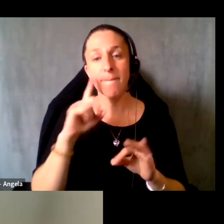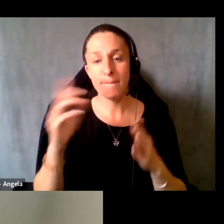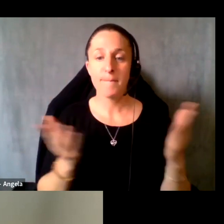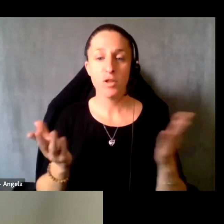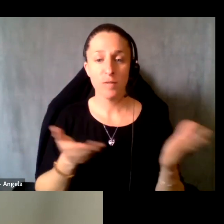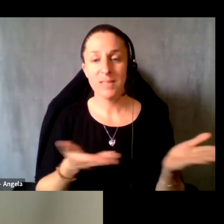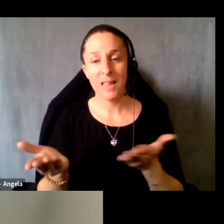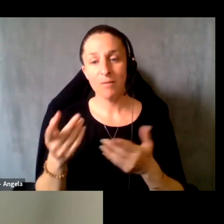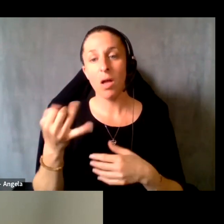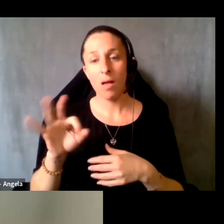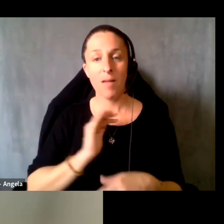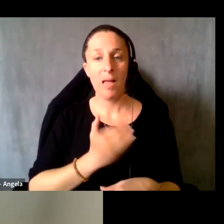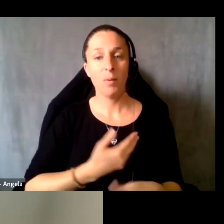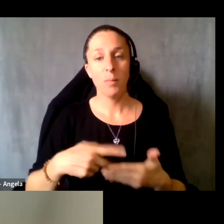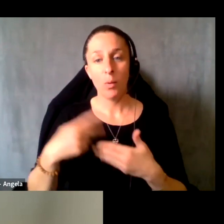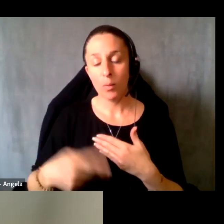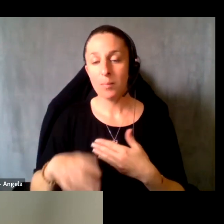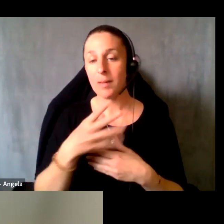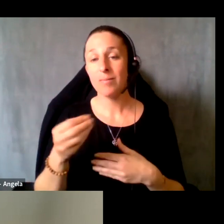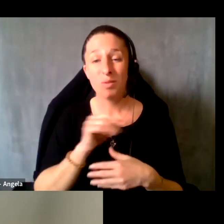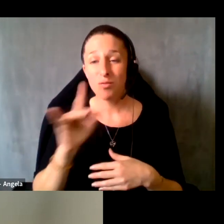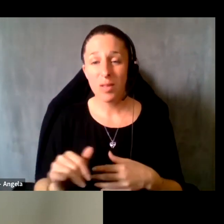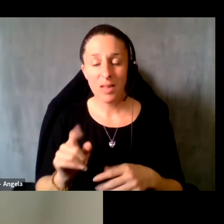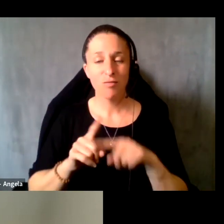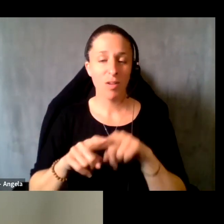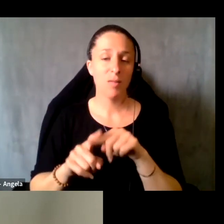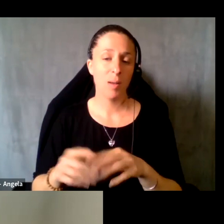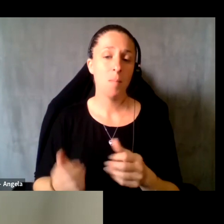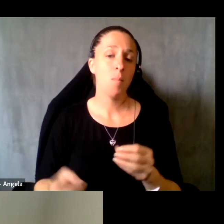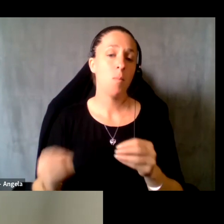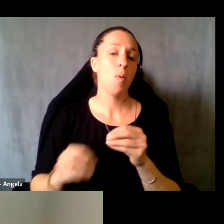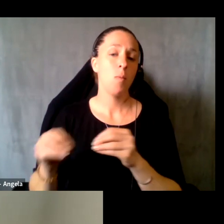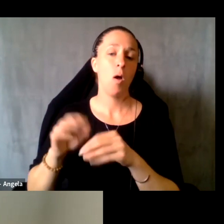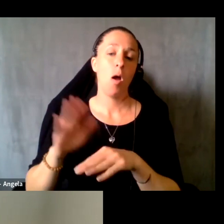of our programs. And really relying more and more on that broadband access and digital